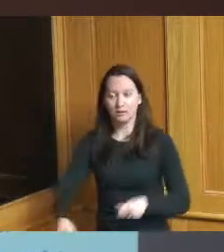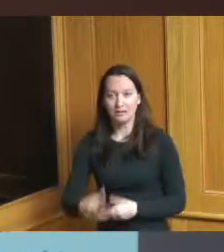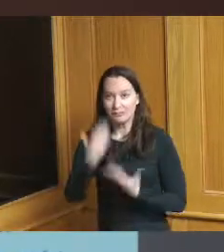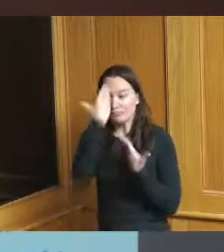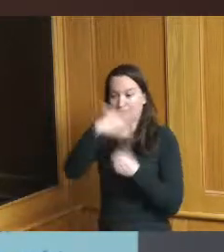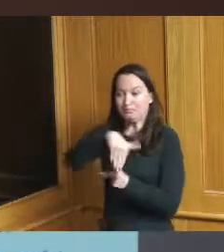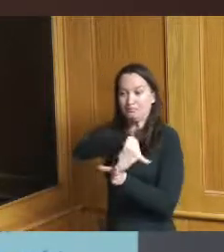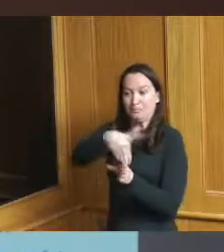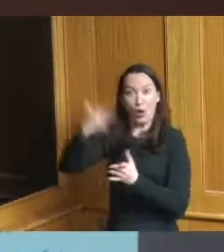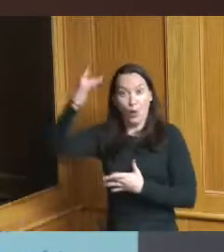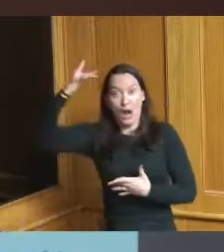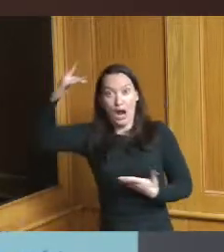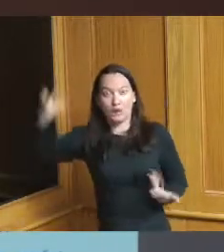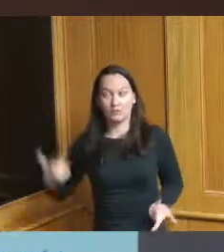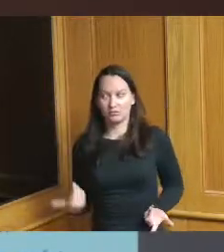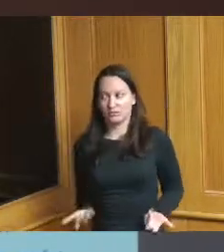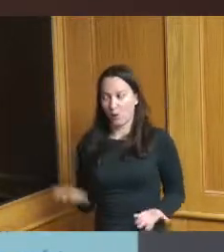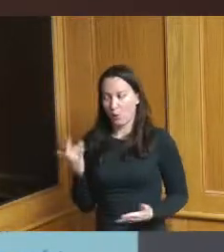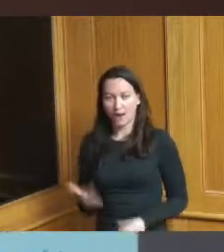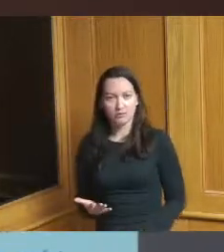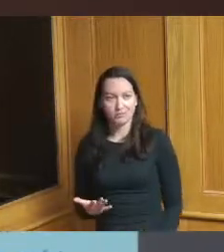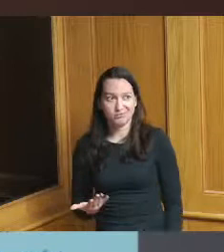where people are saying you know I just don't know I just don't know